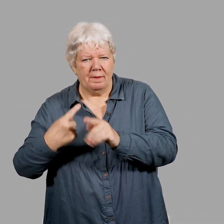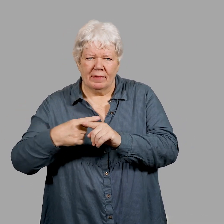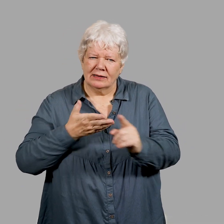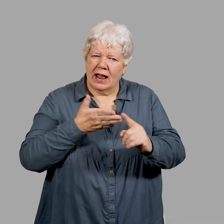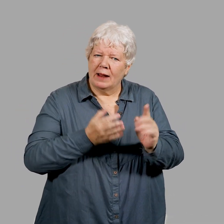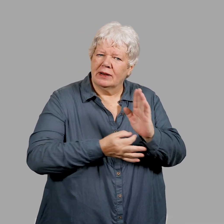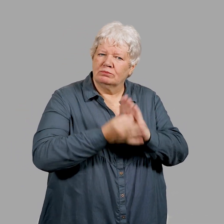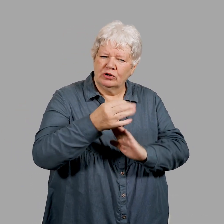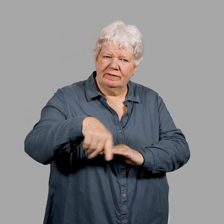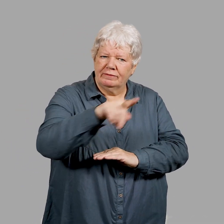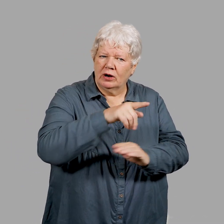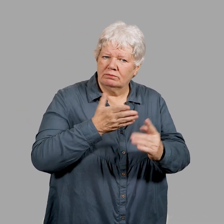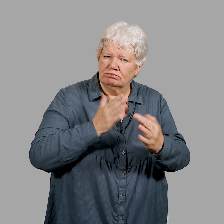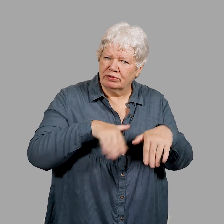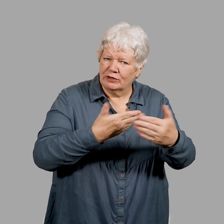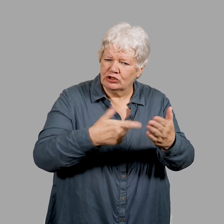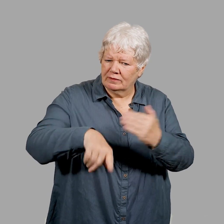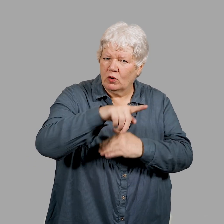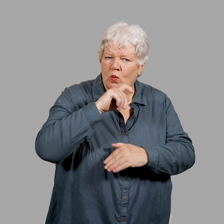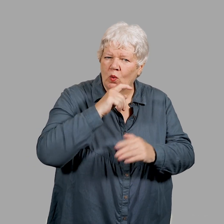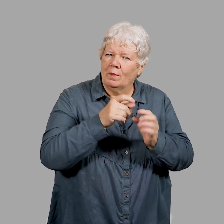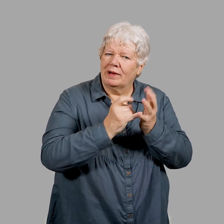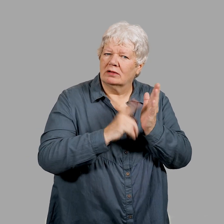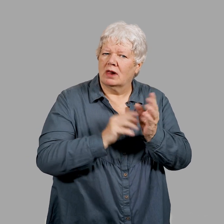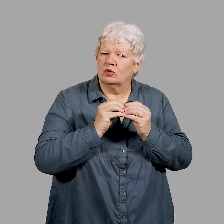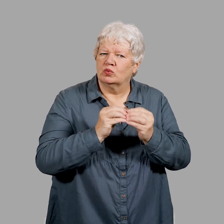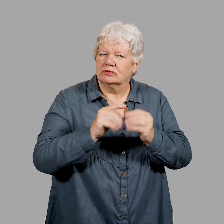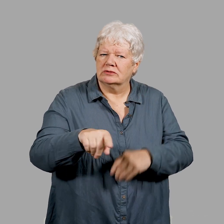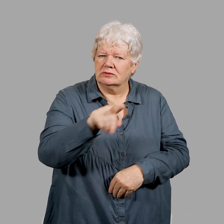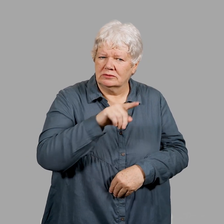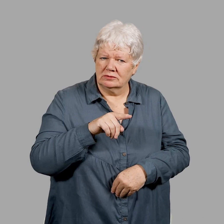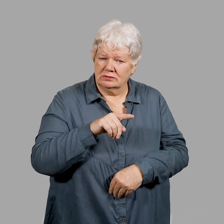and aim to improve our provision for BSL students.